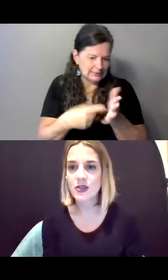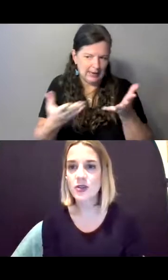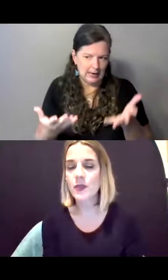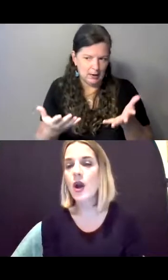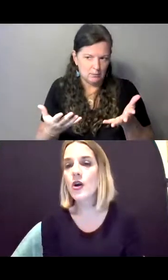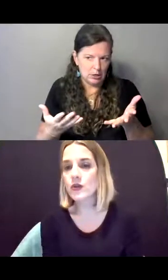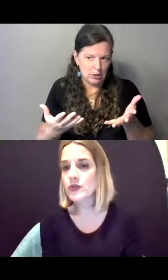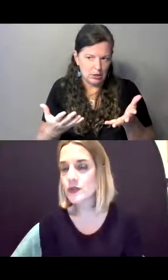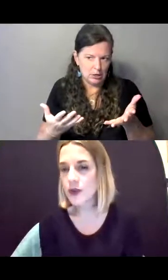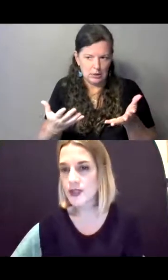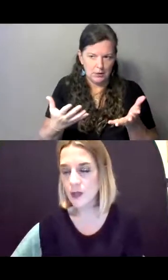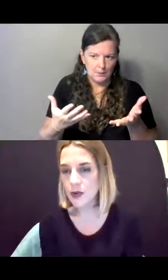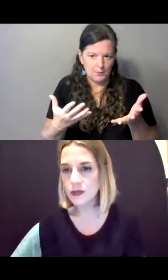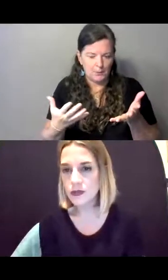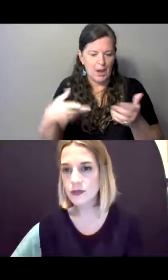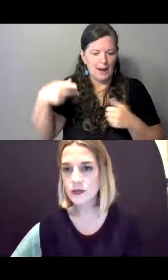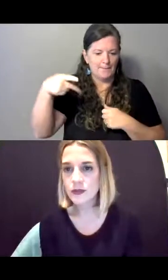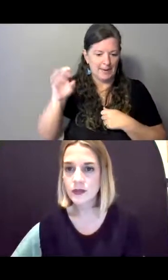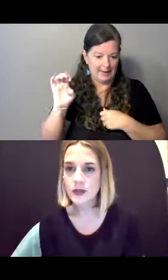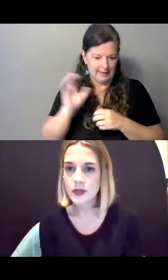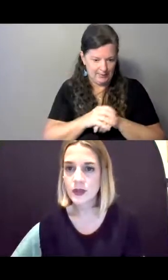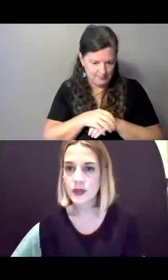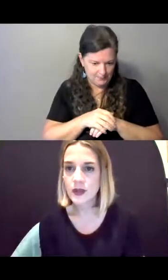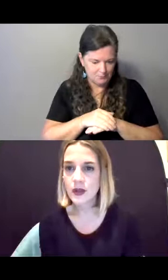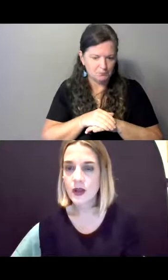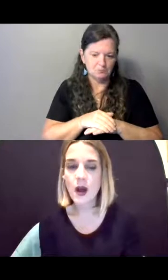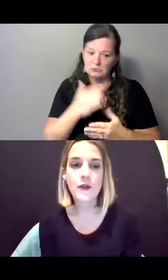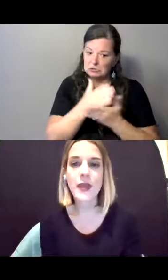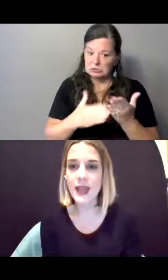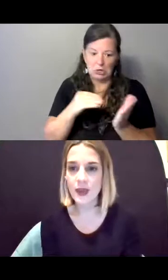So, suppose for example for PE,